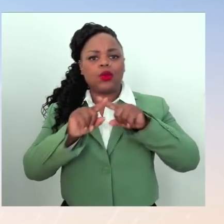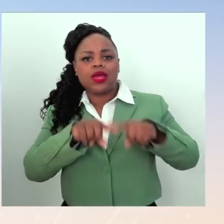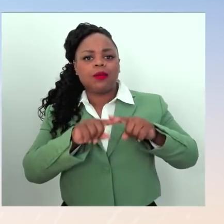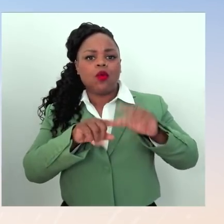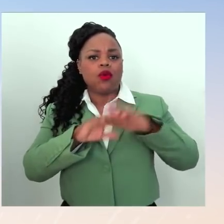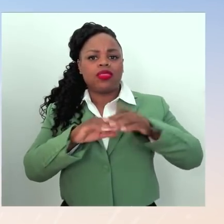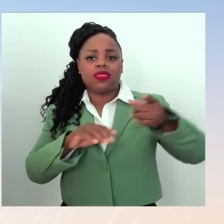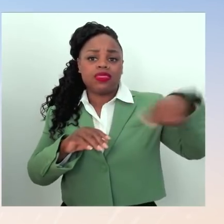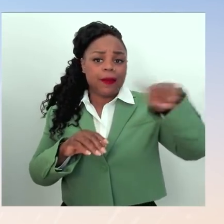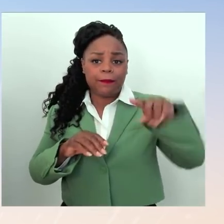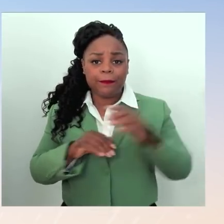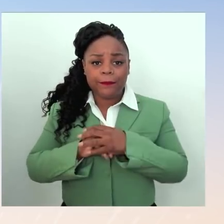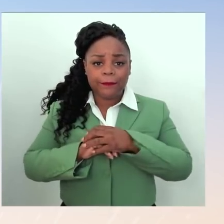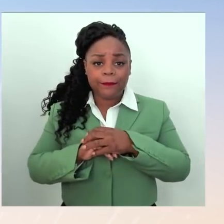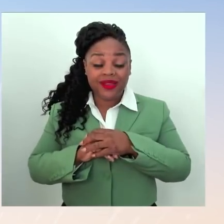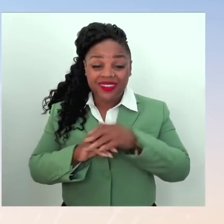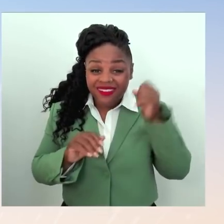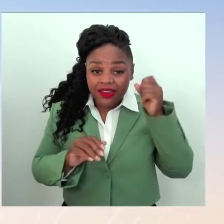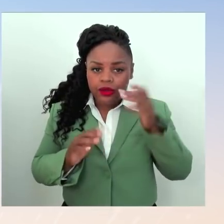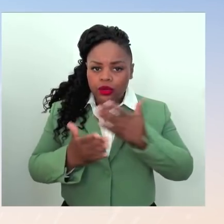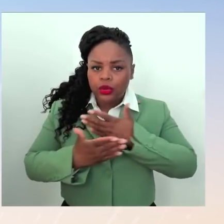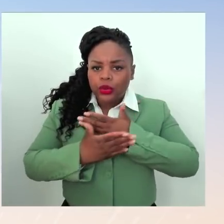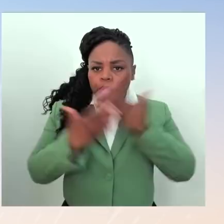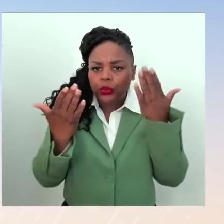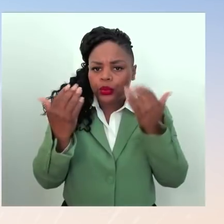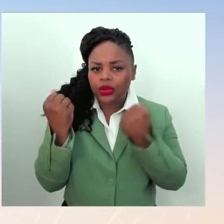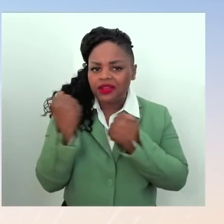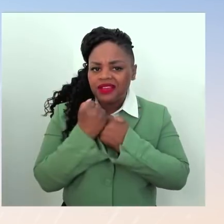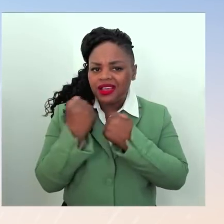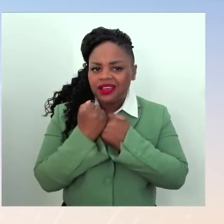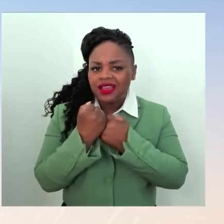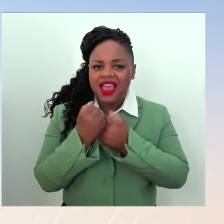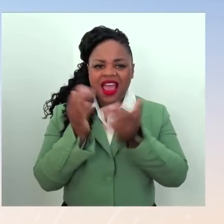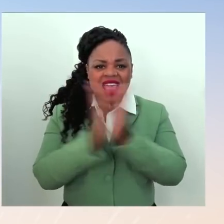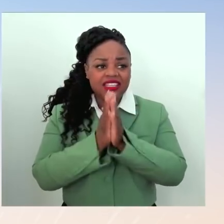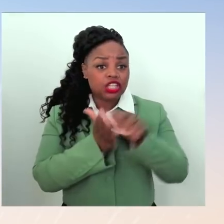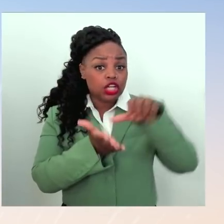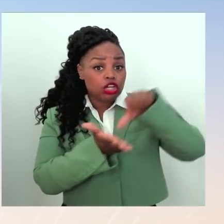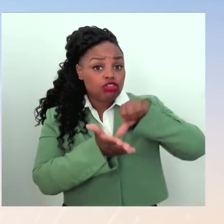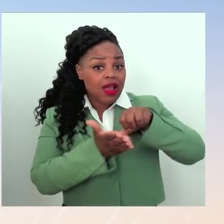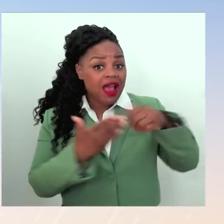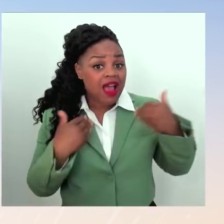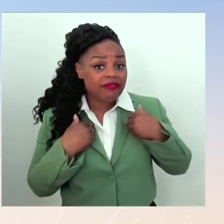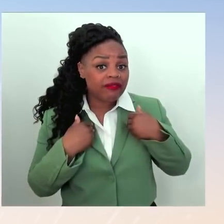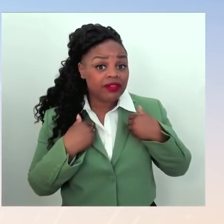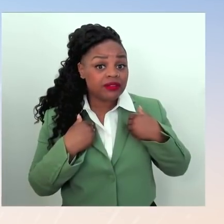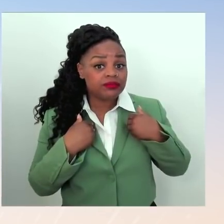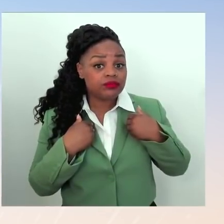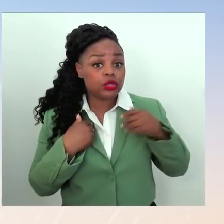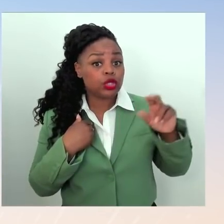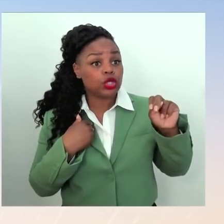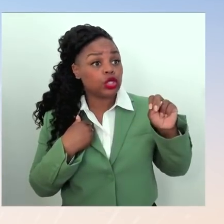to continue acquiring a nuclear weapon, perhaps except for the former president who pulled us out of the deal. Go ahead. >> The Press: Thanks, Jen.